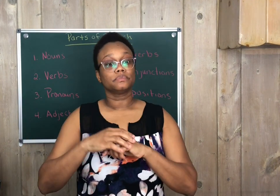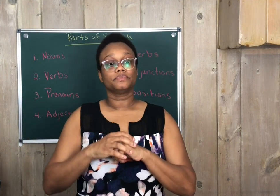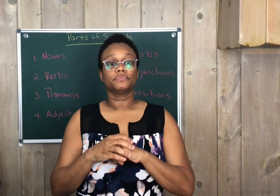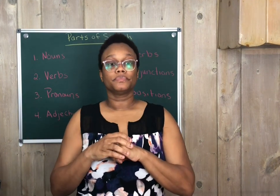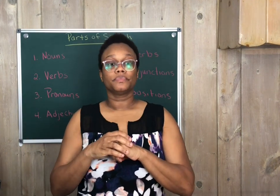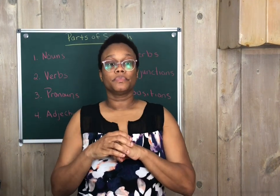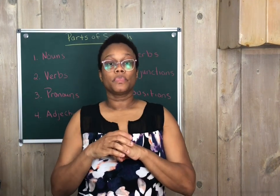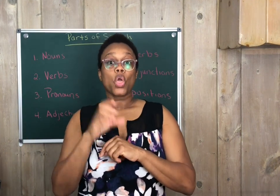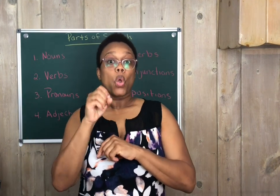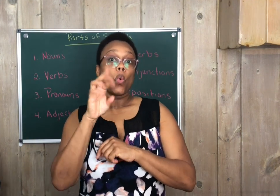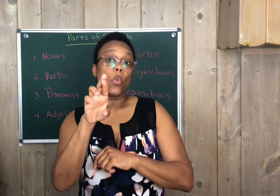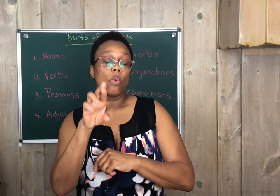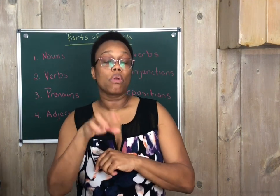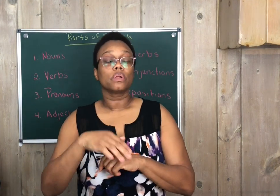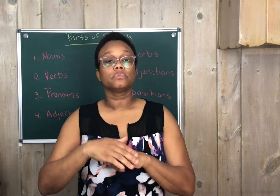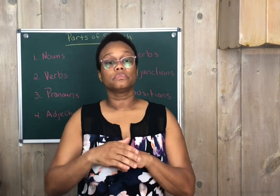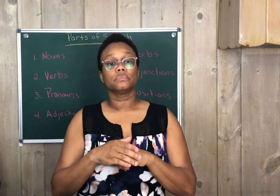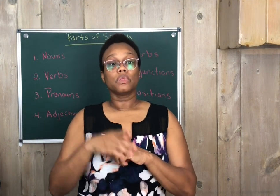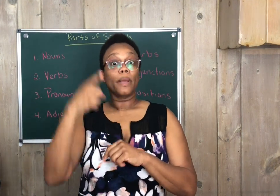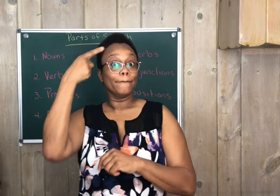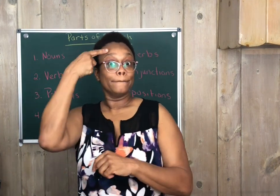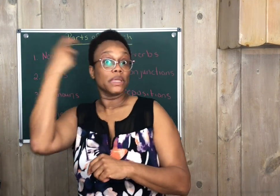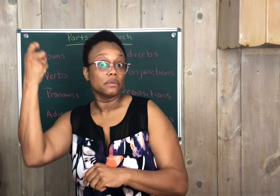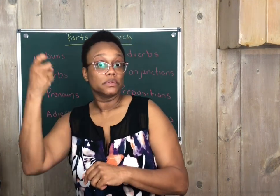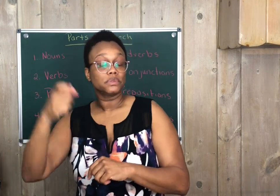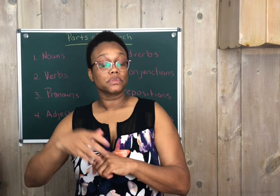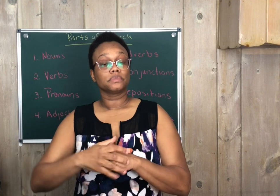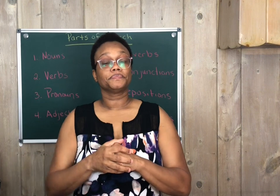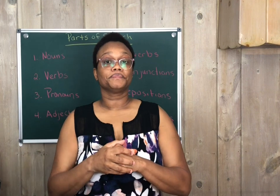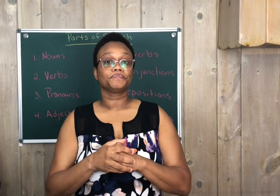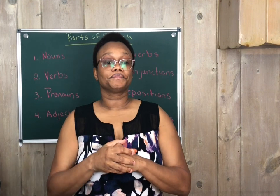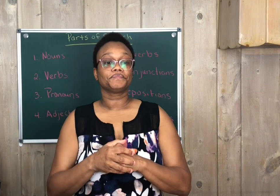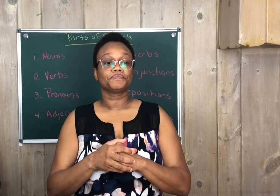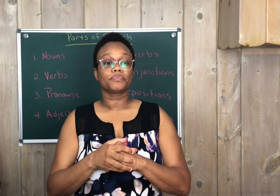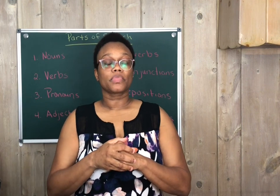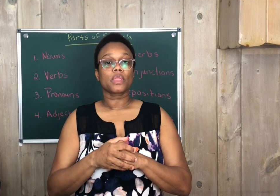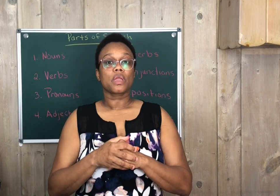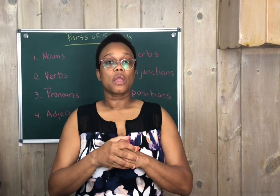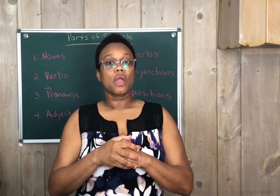But or because these are all conjunctions